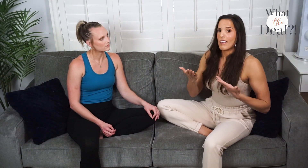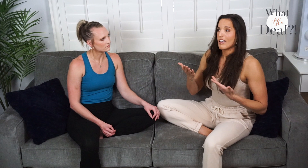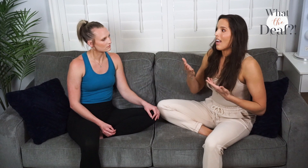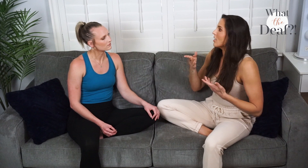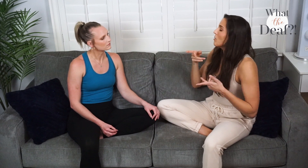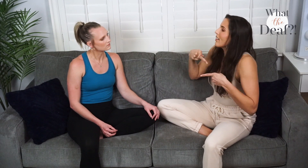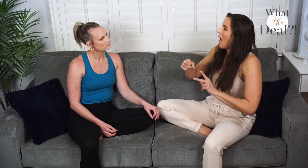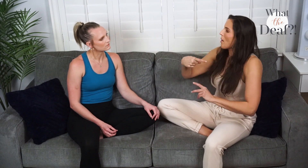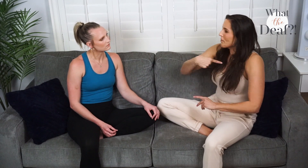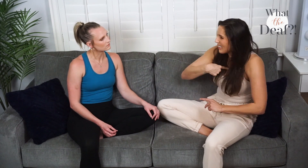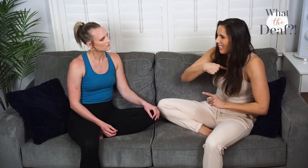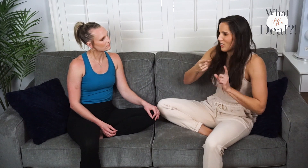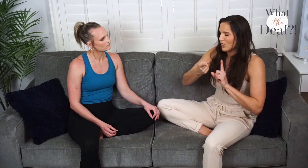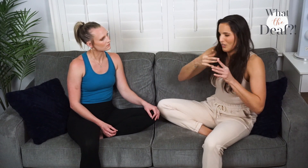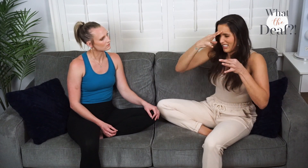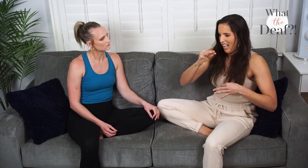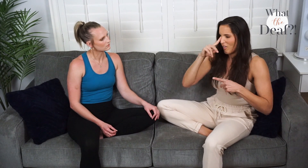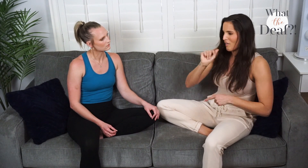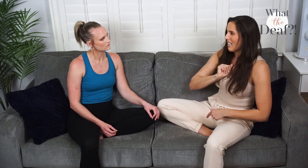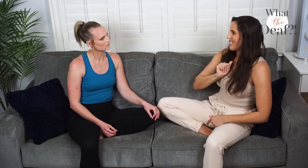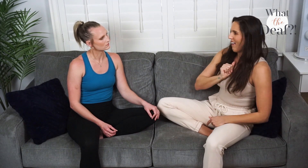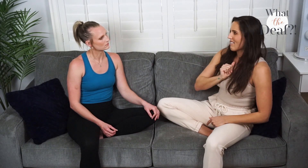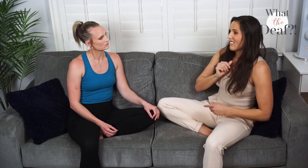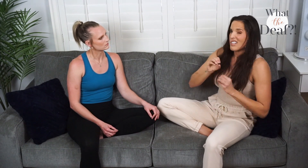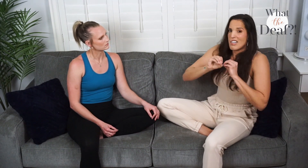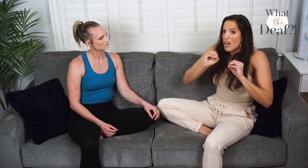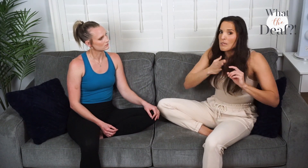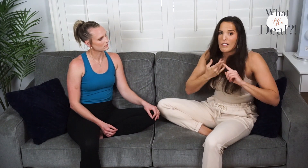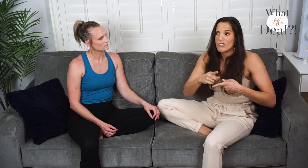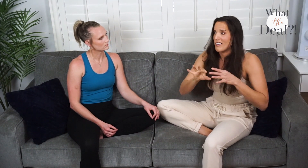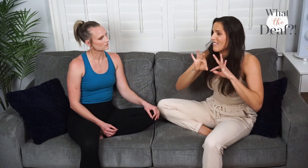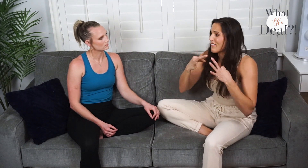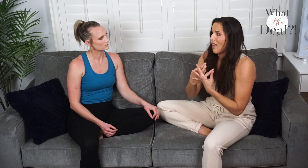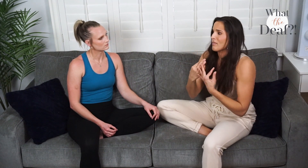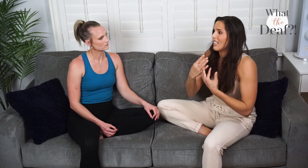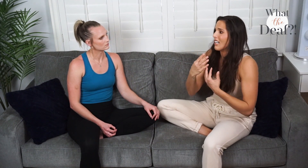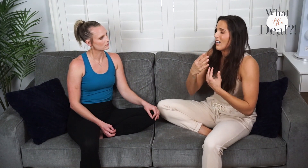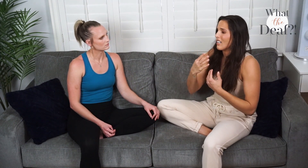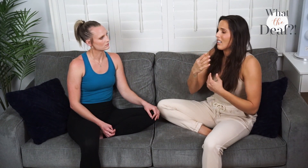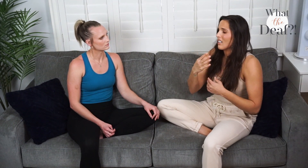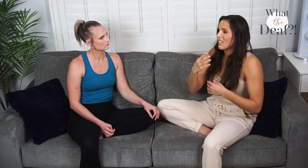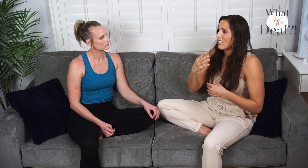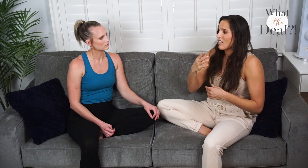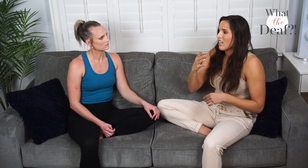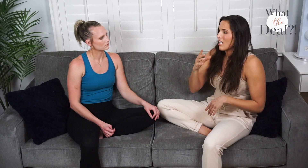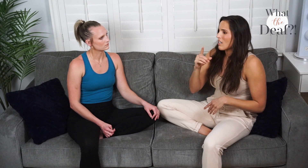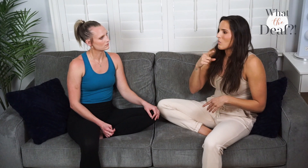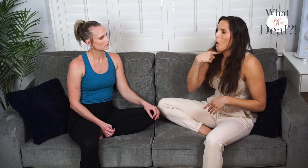You allowed me to decide for myself. None of my friends or family members have ever told me